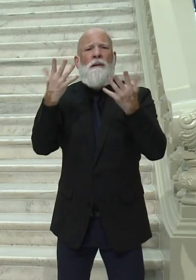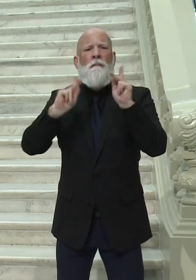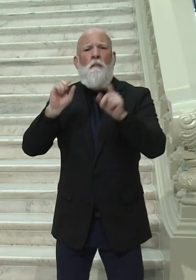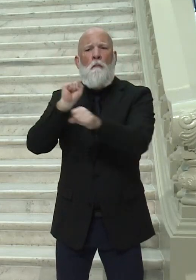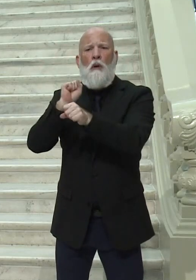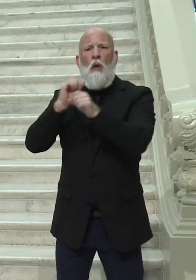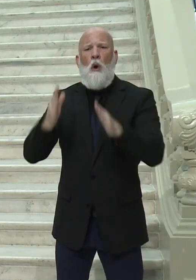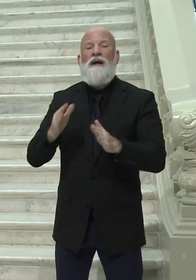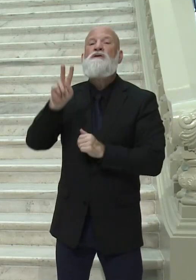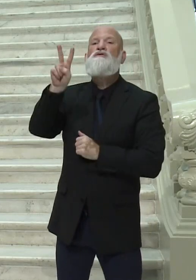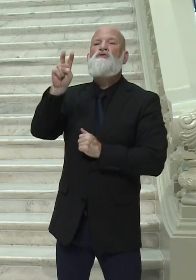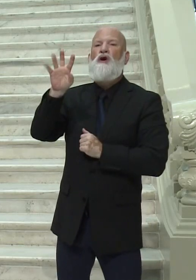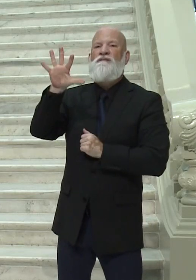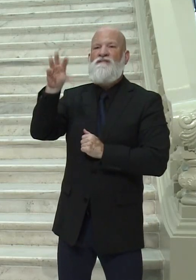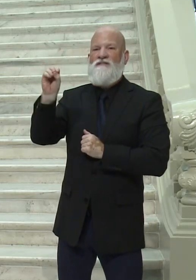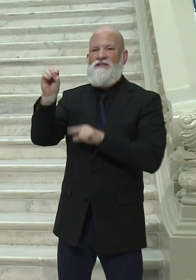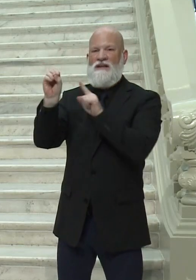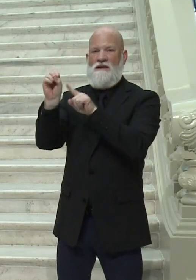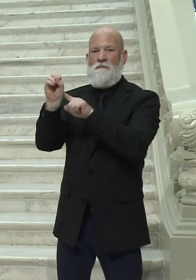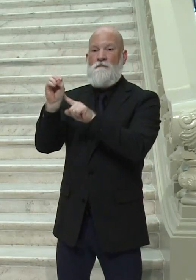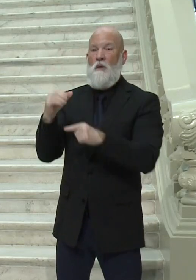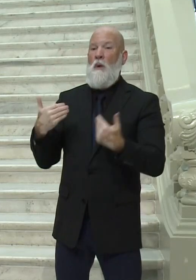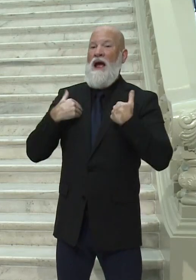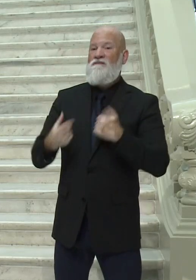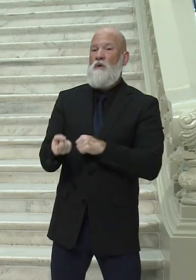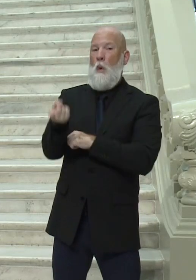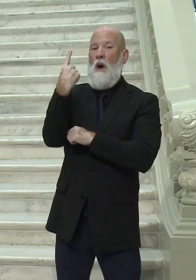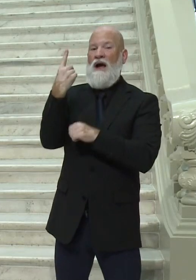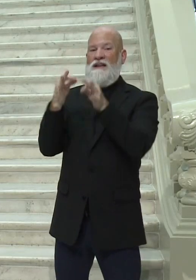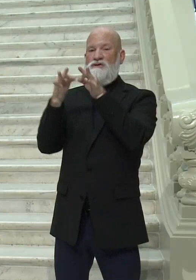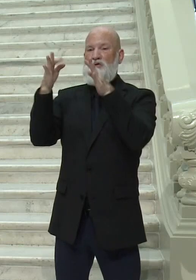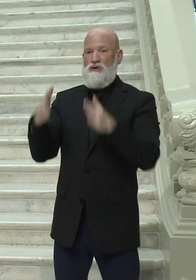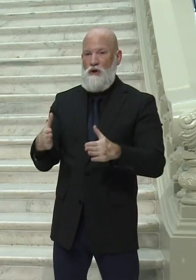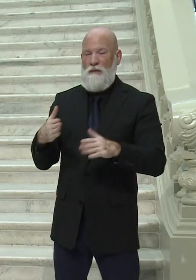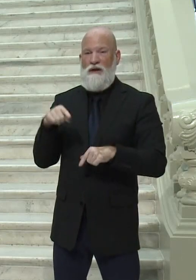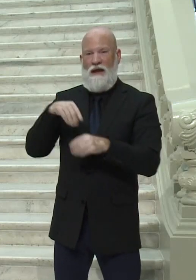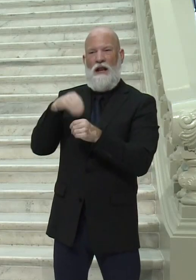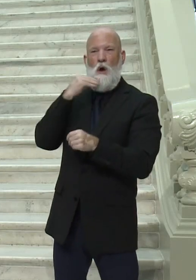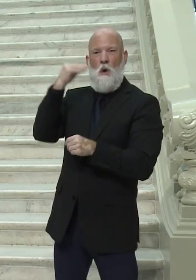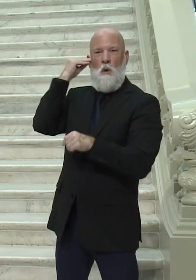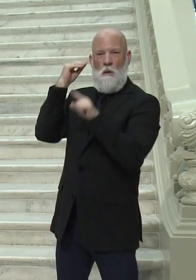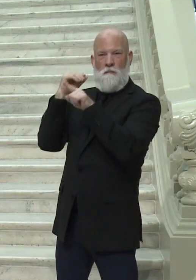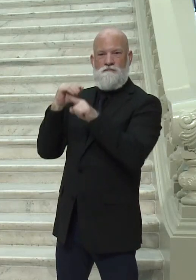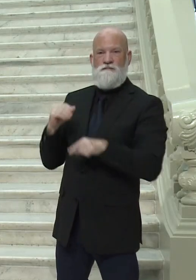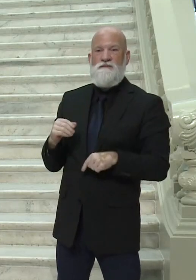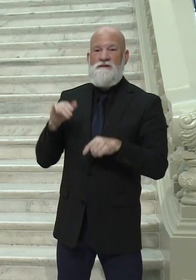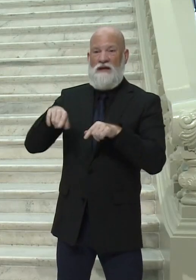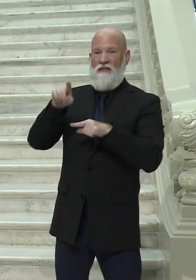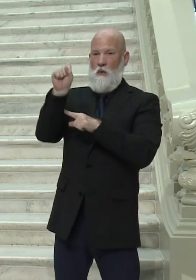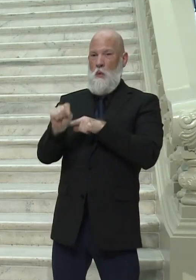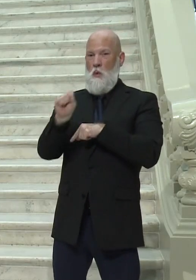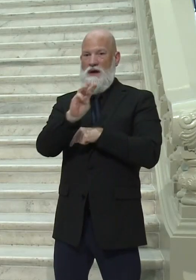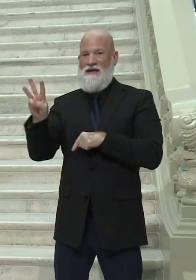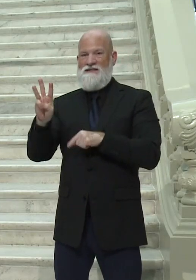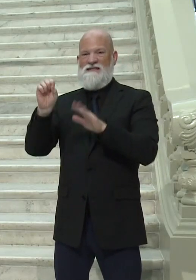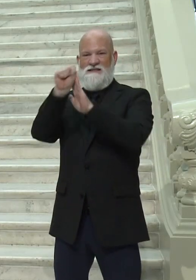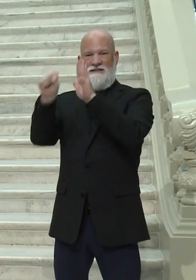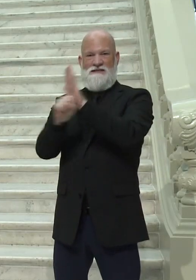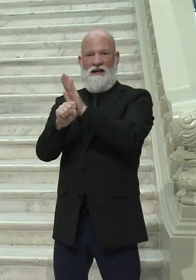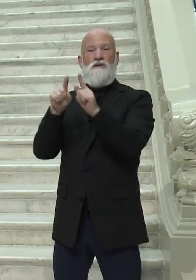OF THE FIVE STATE HOSPITALS THAT I MENTIONED, 251 THAT I MENTIONED, 251 THAT I MENTIONED, 251 HEALTHCARE THAT I MENTIONED, 251 HEALTHCARE PROVIDERS THAT I MENTIONED, 251 HEALTHCARE PROVIDERS ARE HEALTHCARE PROVIDERS ARE HEALTHCARE PROVIDERS ARE PROVIDING HEALTHCARE PROVIDERS ARE PROVIDING CARE HEALTHCARE PROVIDERS ARE PROVIDING CARE IN HEALTHCARE PROVIDERS ARE PROVIDING CARE IN THOSE PROVIDING CARE IN THOSE PROVIDING CARE IN THOSE FACILITIES. FACILITIES.